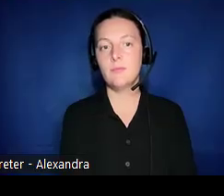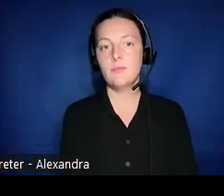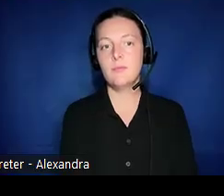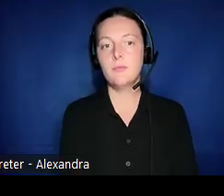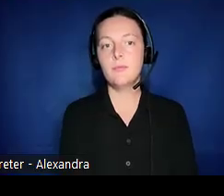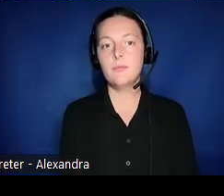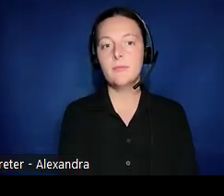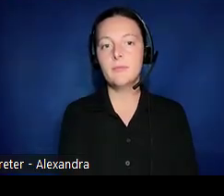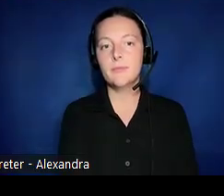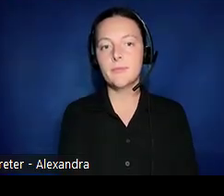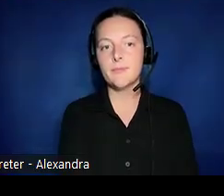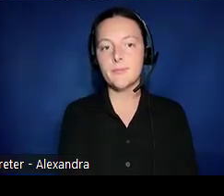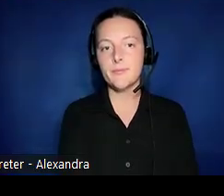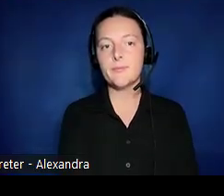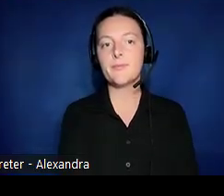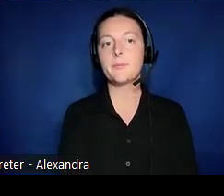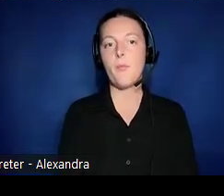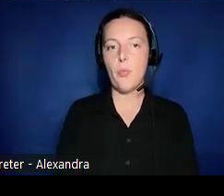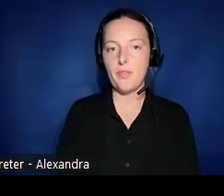All right. Thank you, Ian.